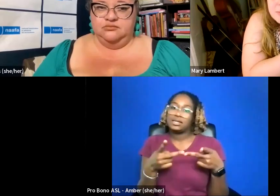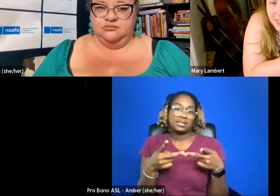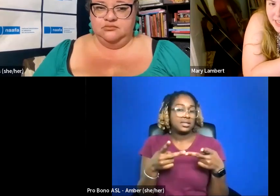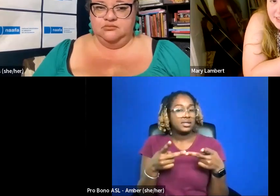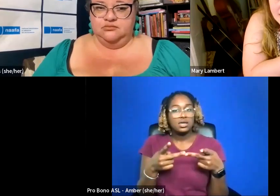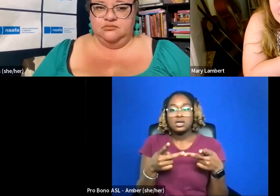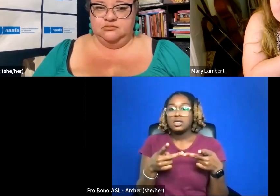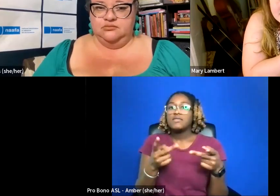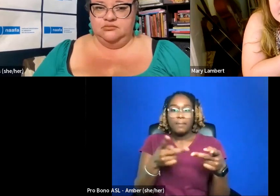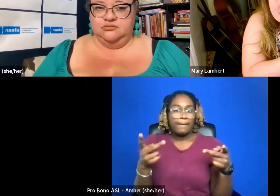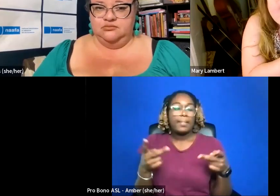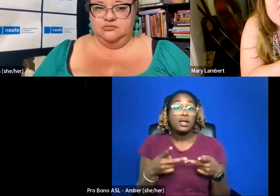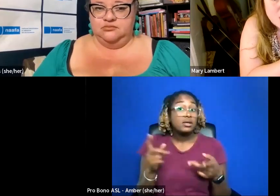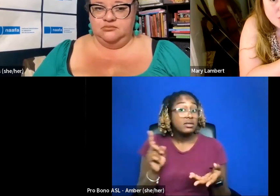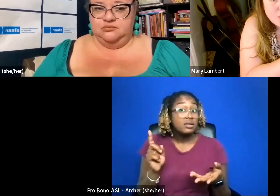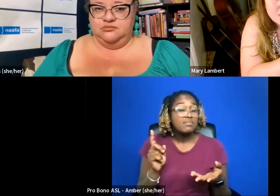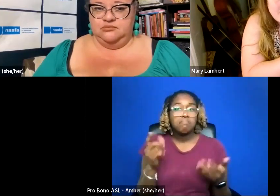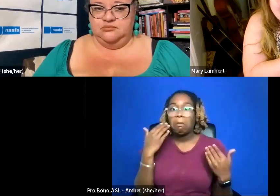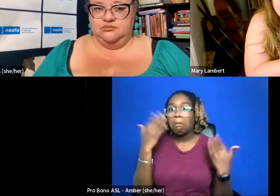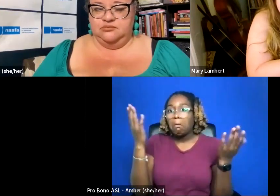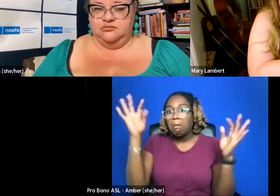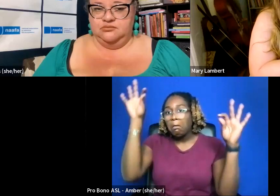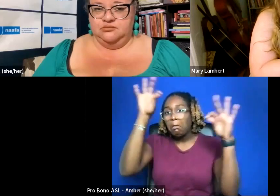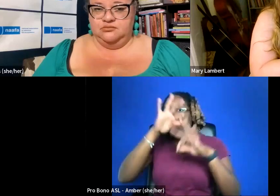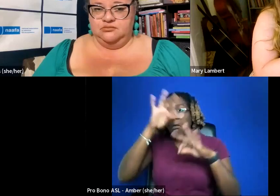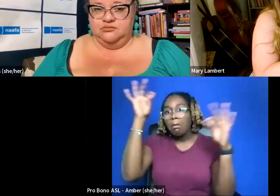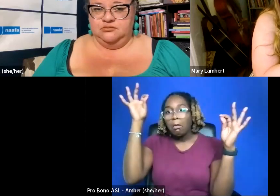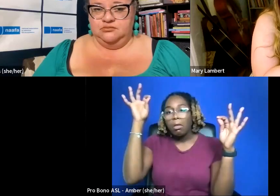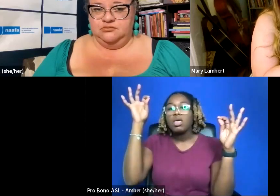place of the unknown is is a sin.